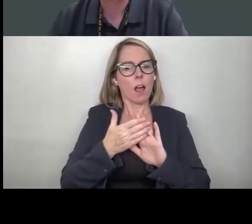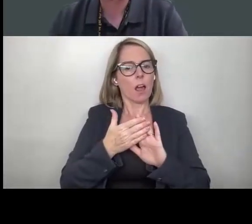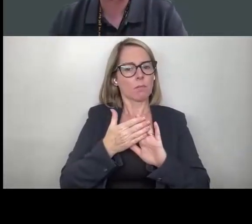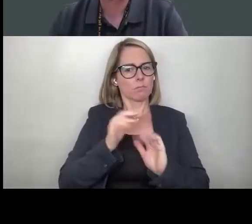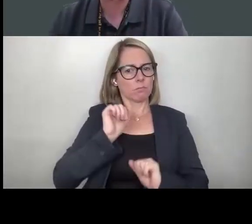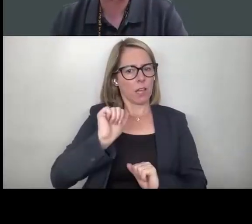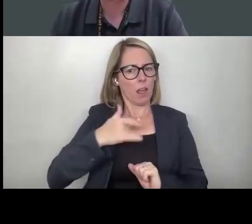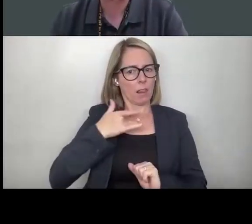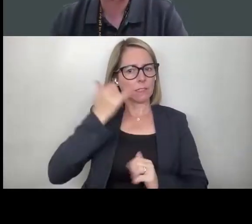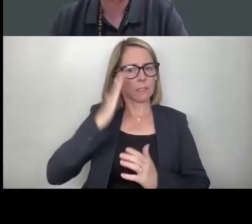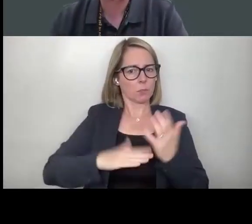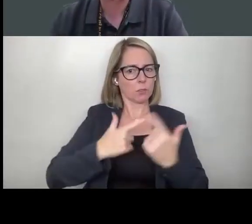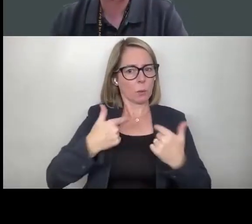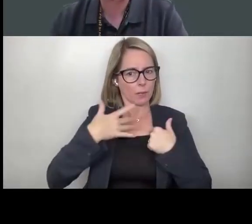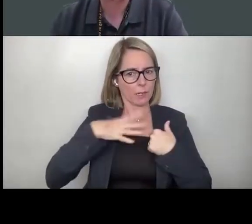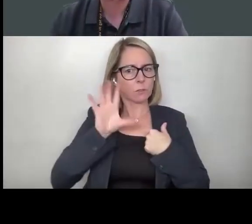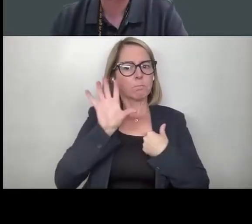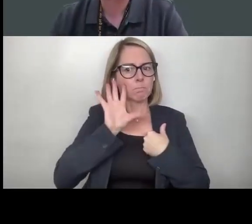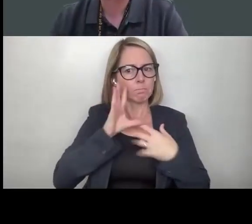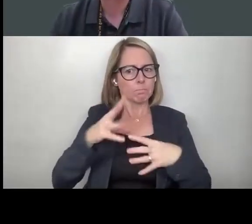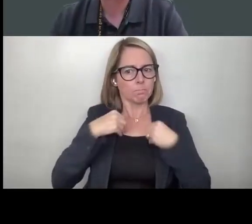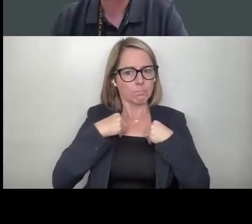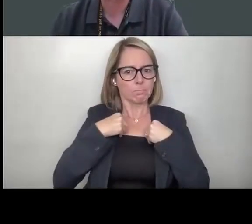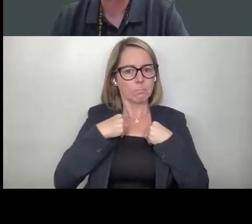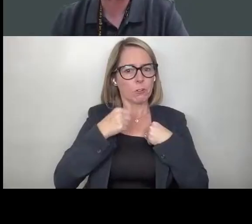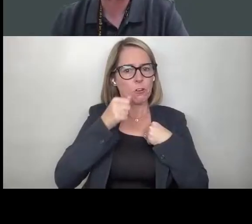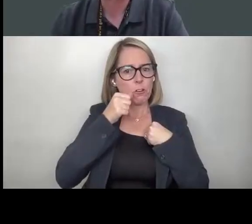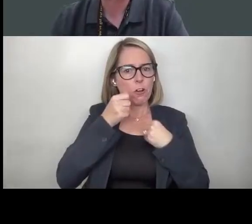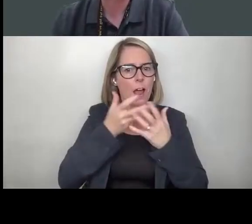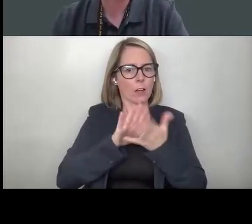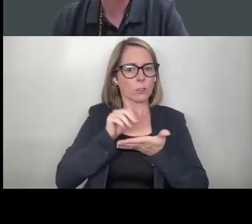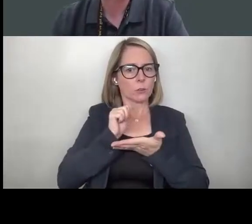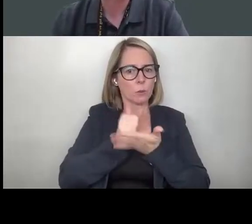people with intellectual disability in the work of the centre. This is a great opportunity today,